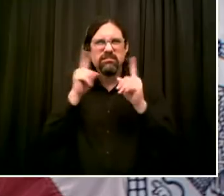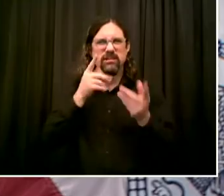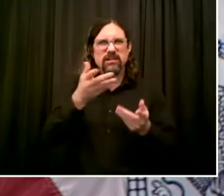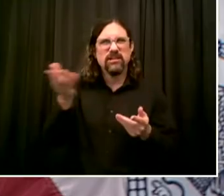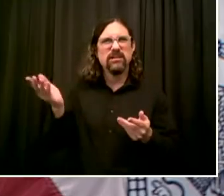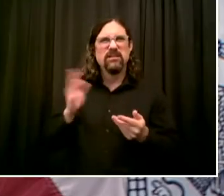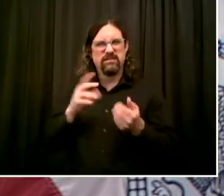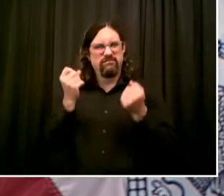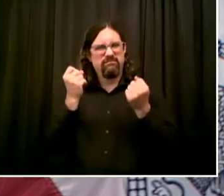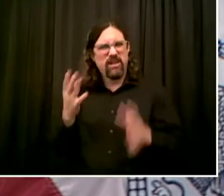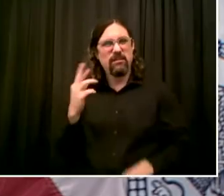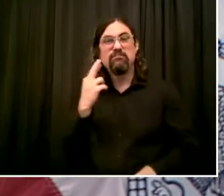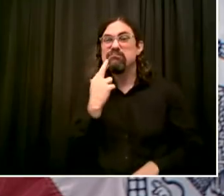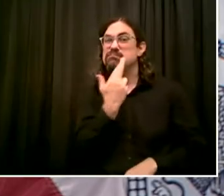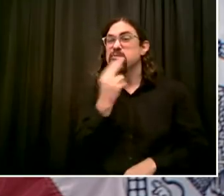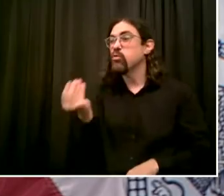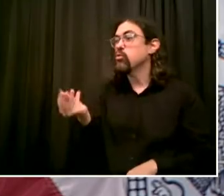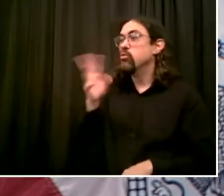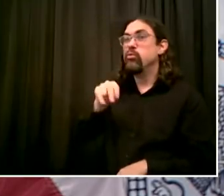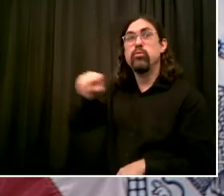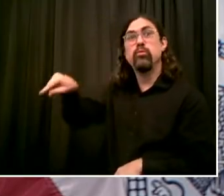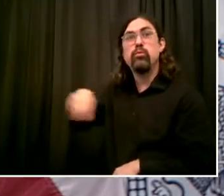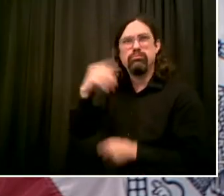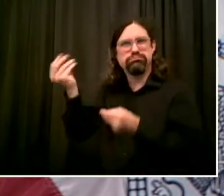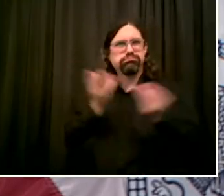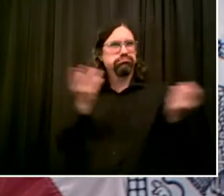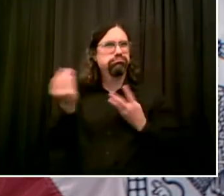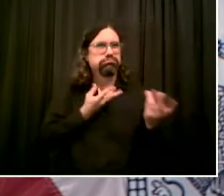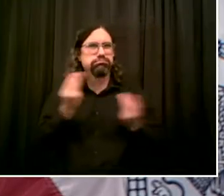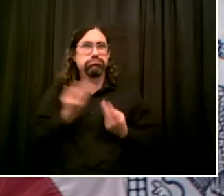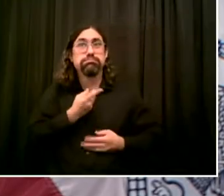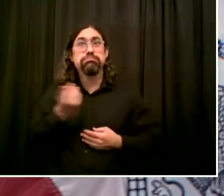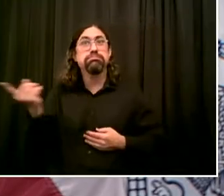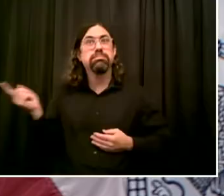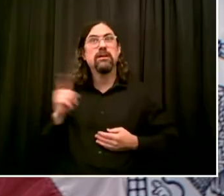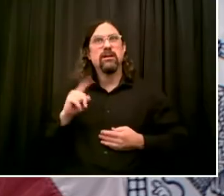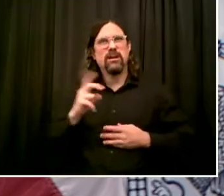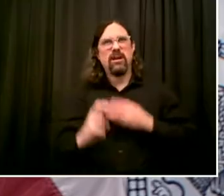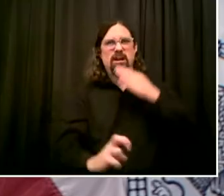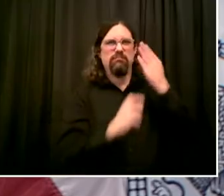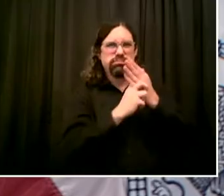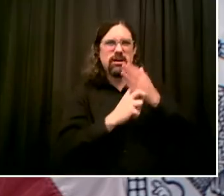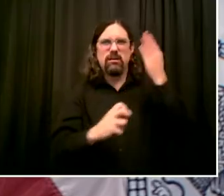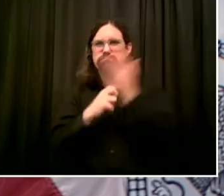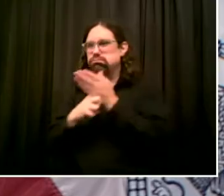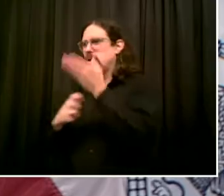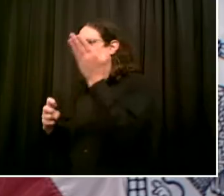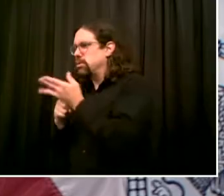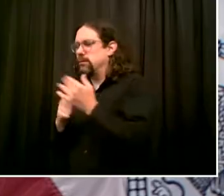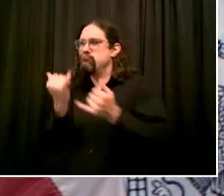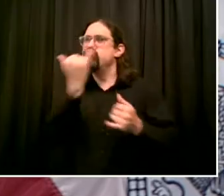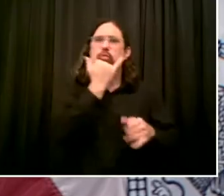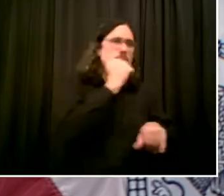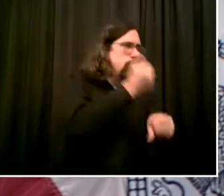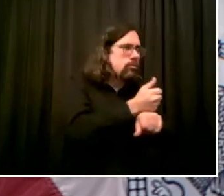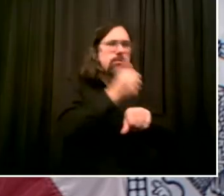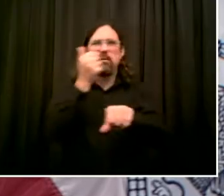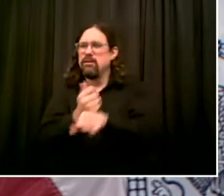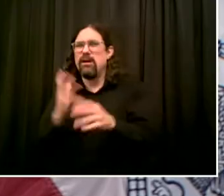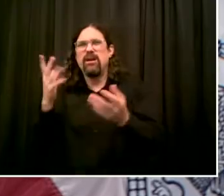BEEN GETTING COMPLAINTS FROM A NUMBER OF RESTAURANT OWNERS WHO SAY THEY HAVE BEEN GETTING H ITWITH COMPLIANCE NOTIFICATION THREATS OR FINES OR PENALTIES AND